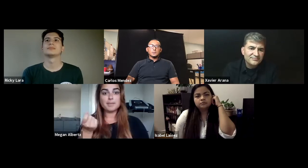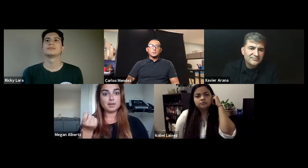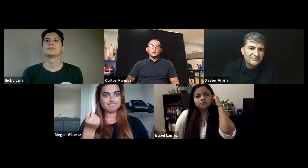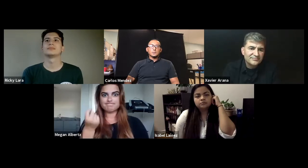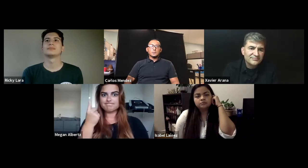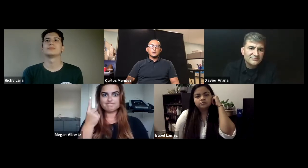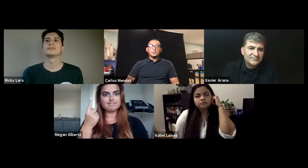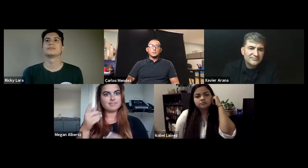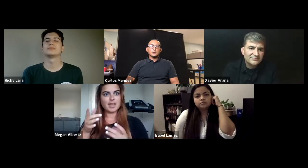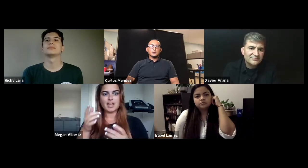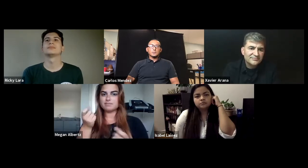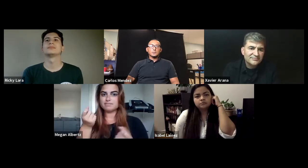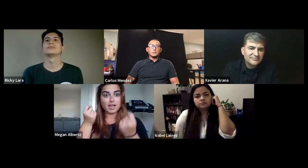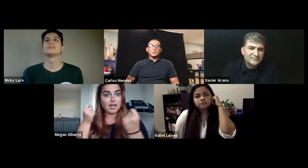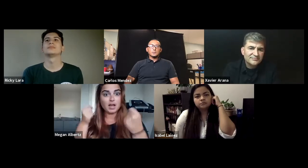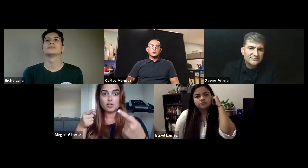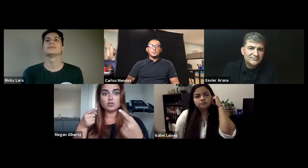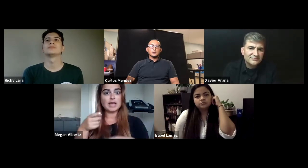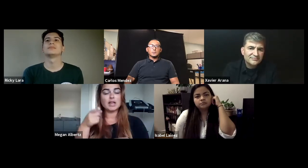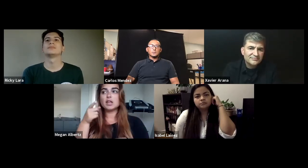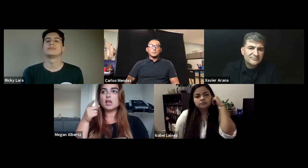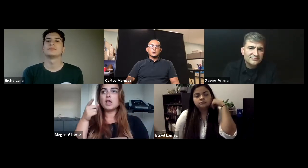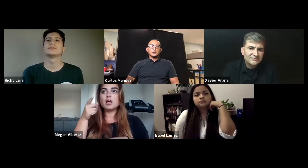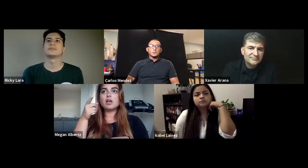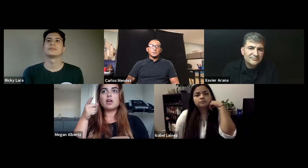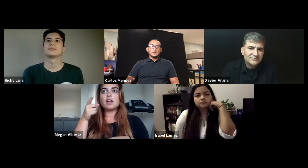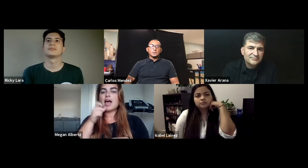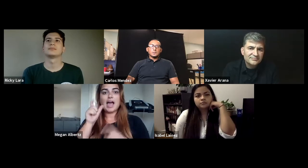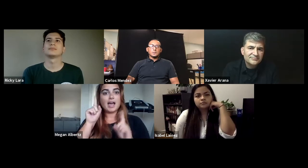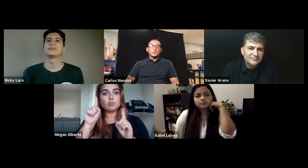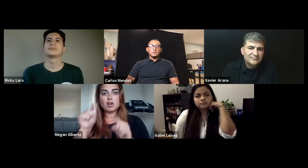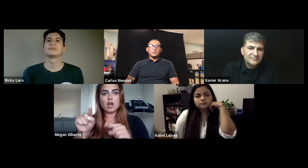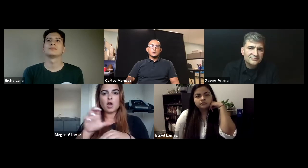I went to a church. It wasn't Spanish-speaking. It was English.